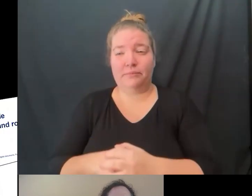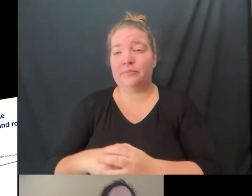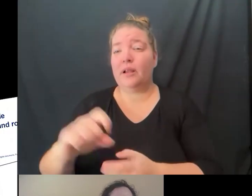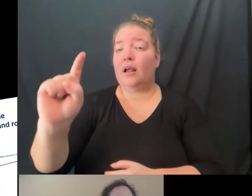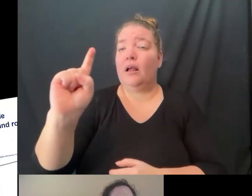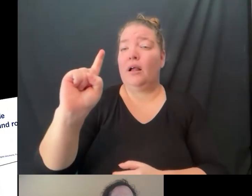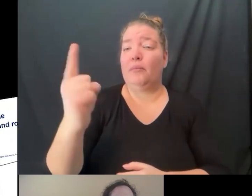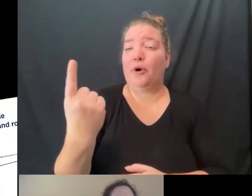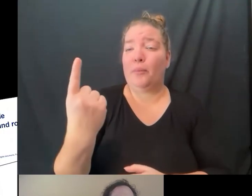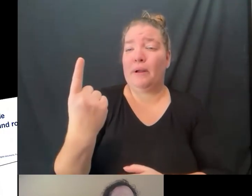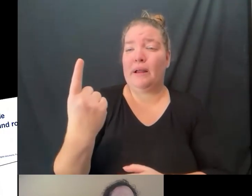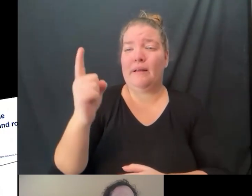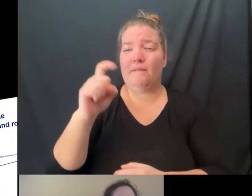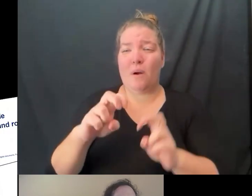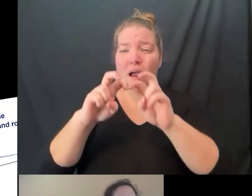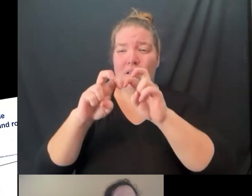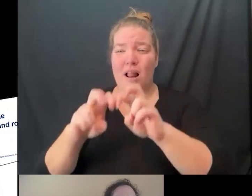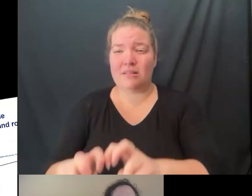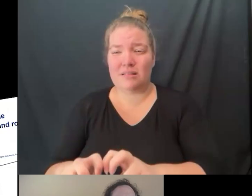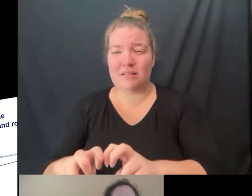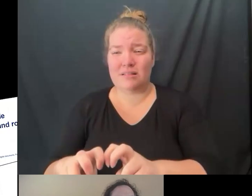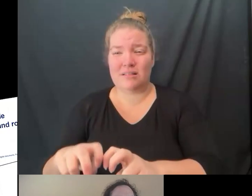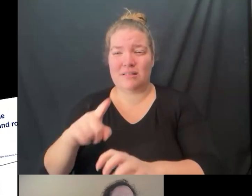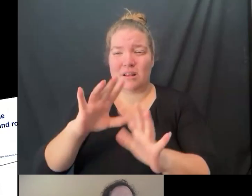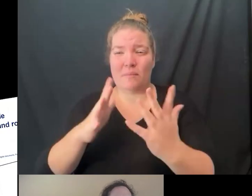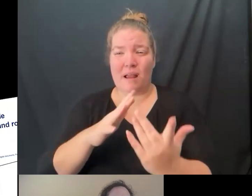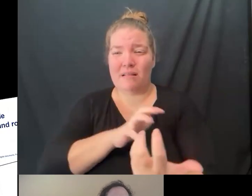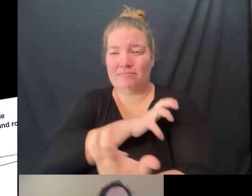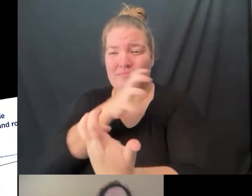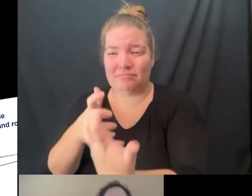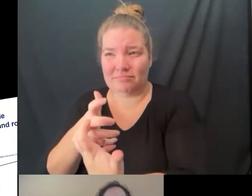So the first thing we recommend is, of course, you're going to determine how the regs apply to you